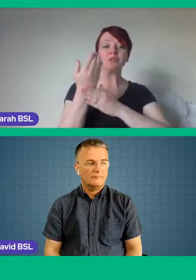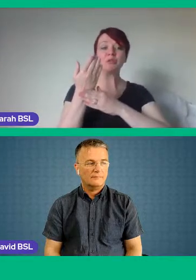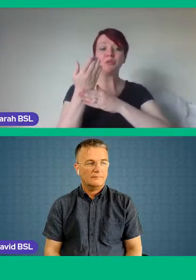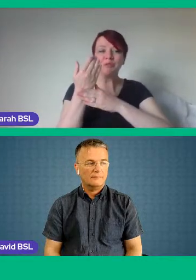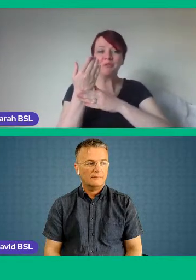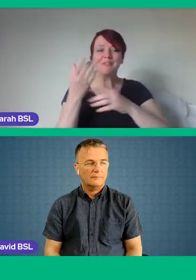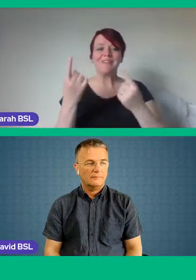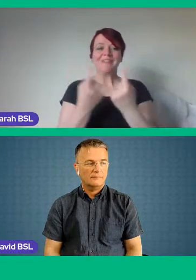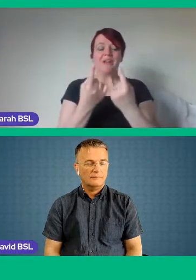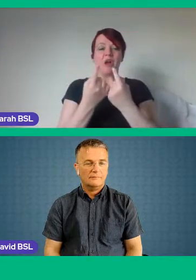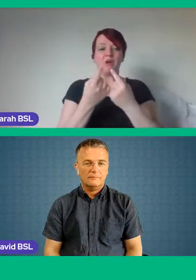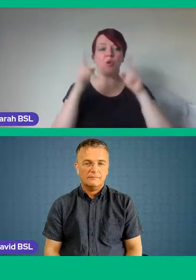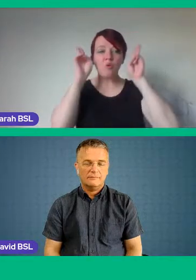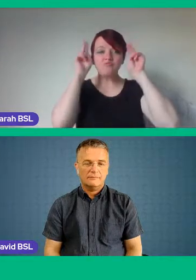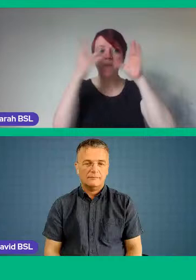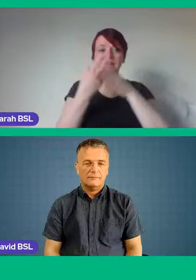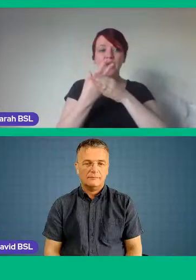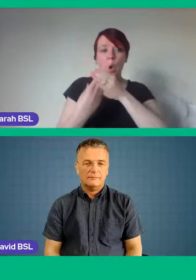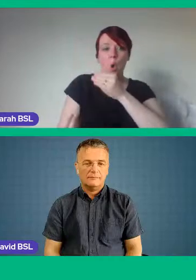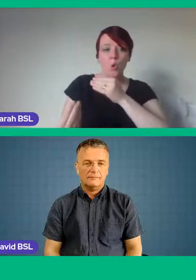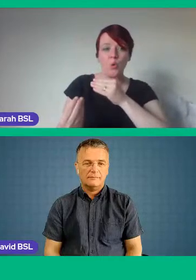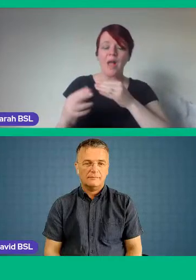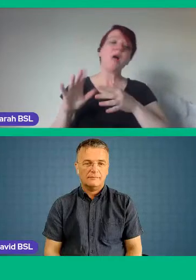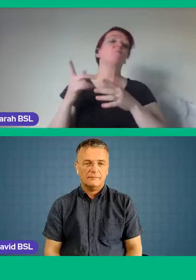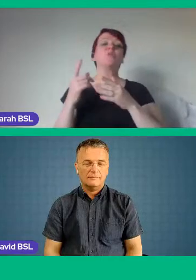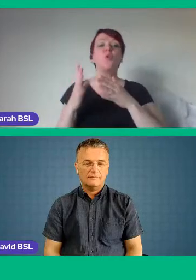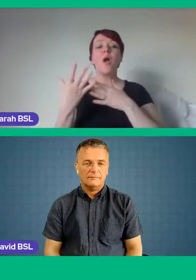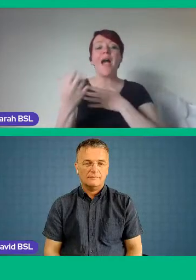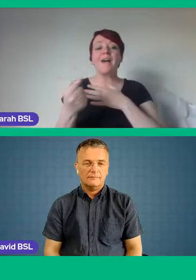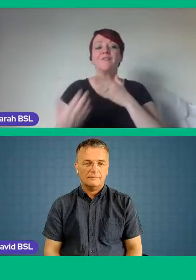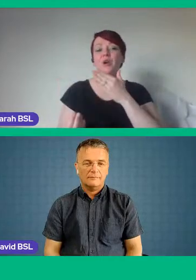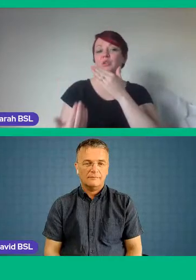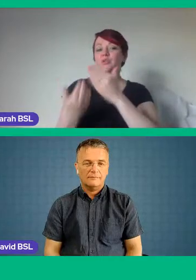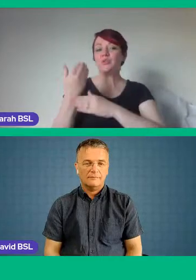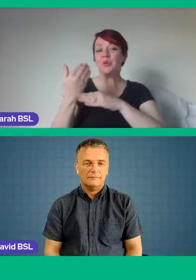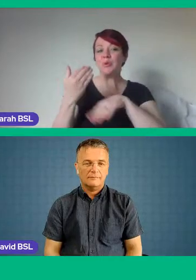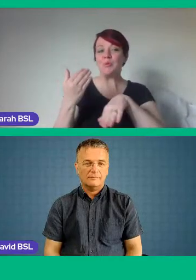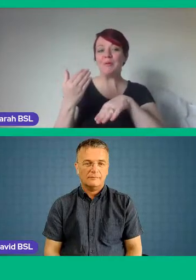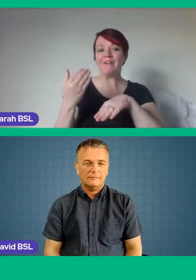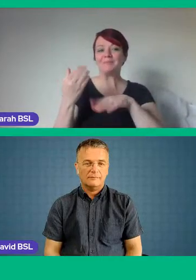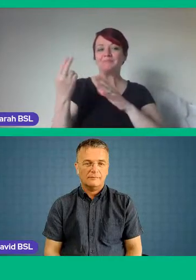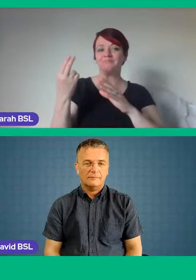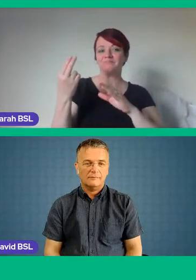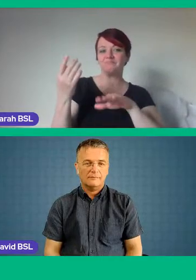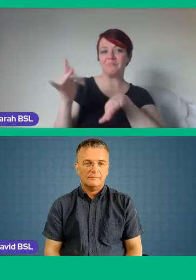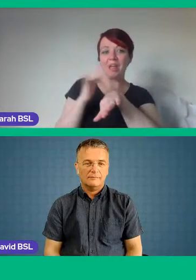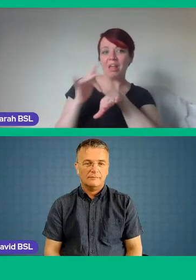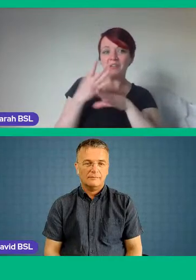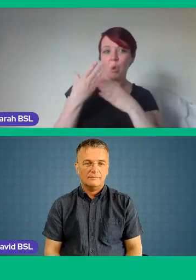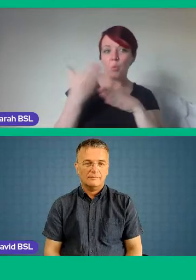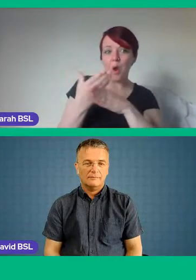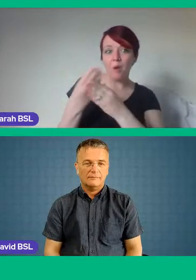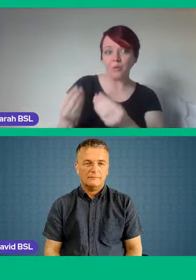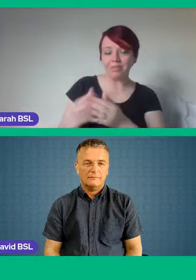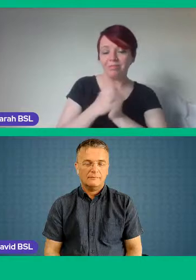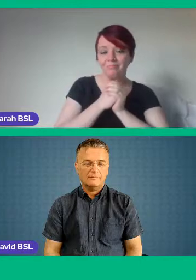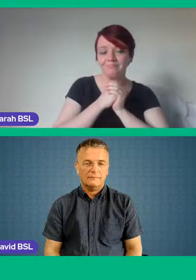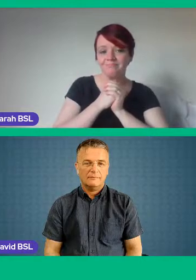a collaboration with the BBC R&D team, but you also have quite a large and brilliant group of artists you are working with.